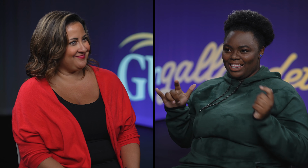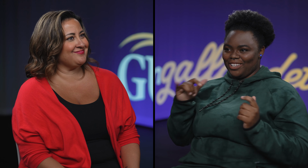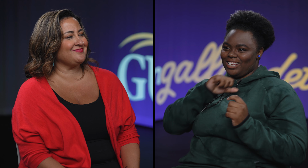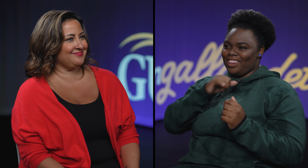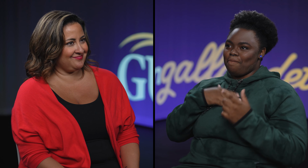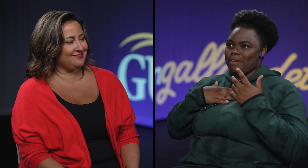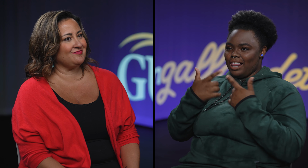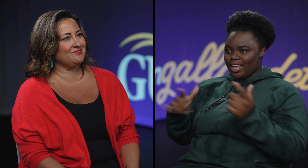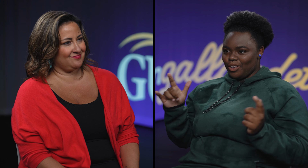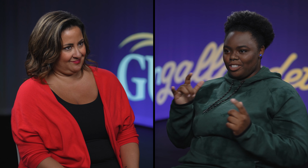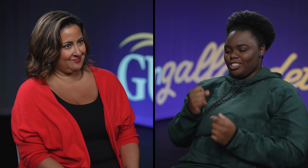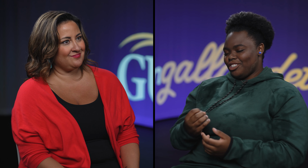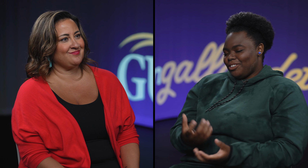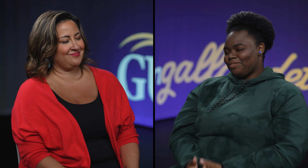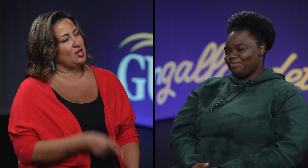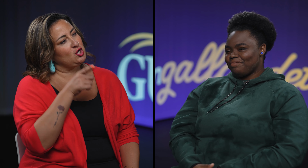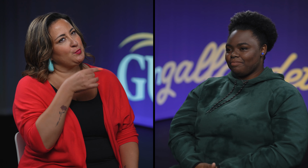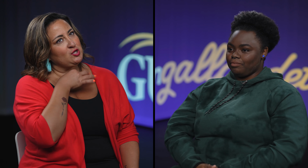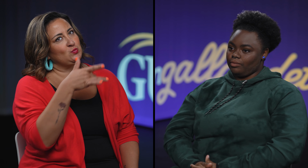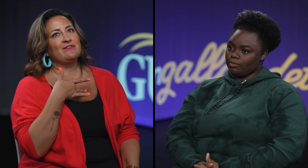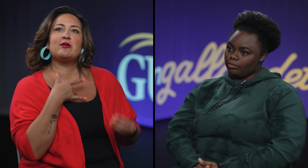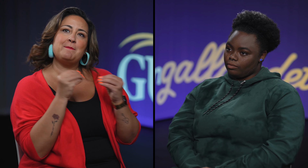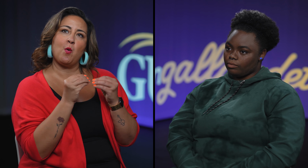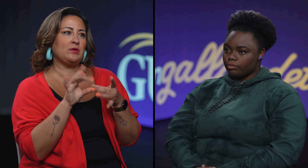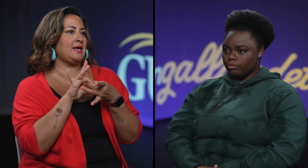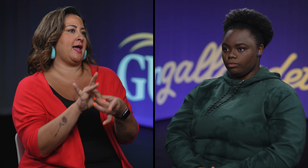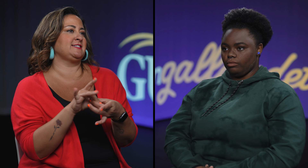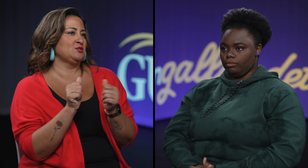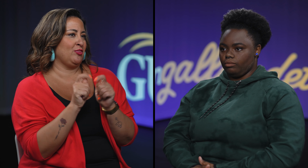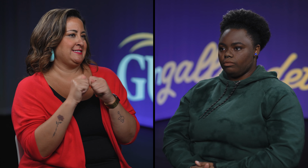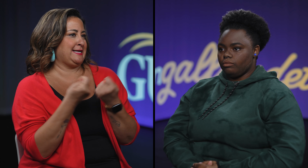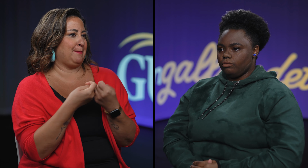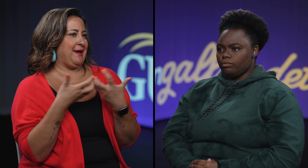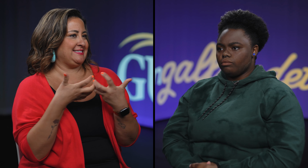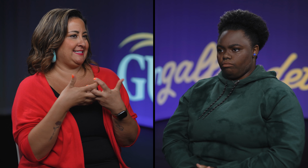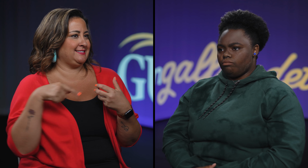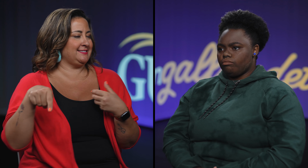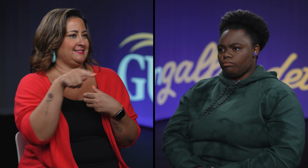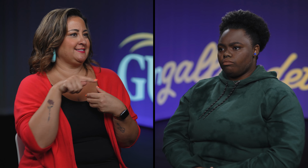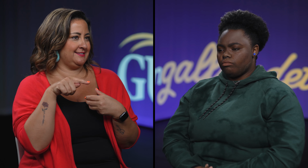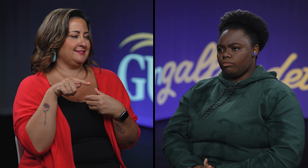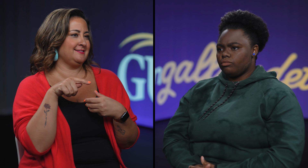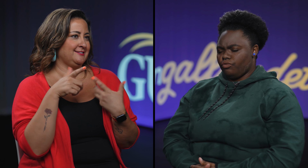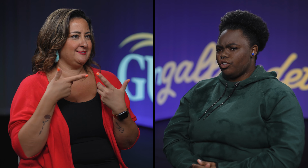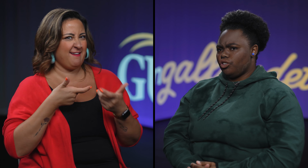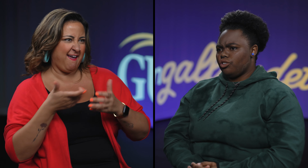and I love my language. Do you feel more connected with the teammates you have?